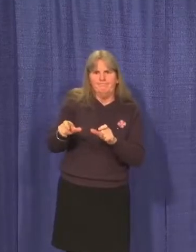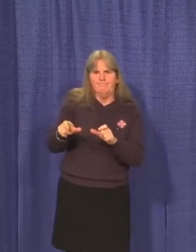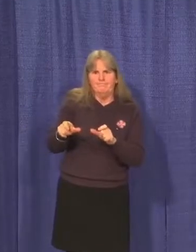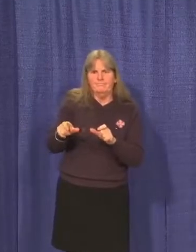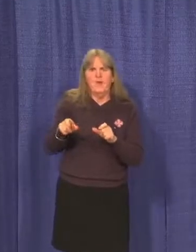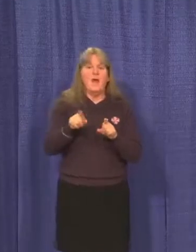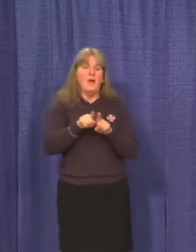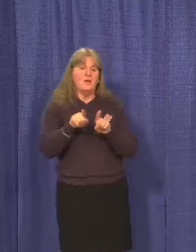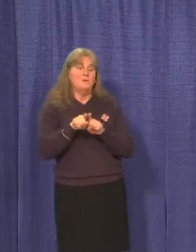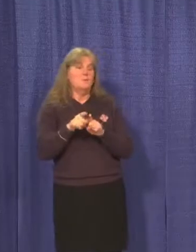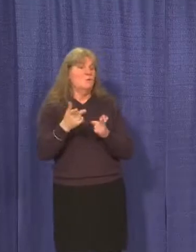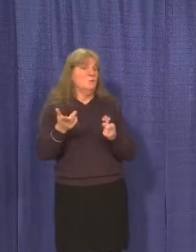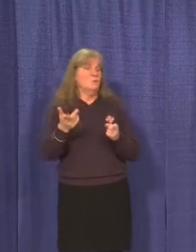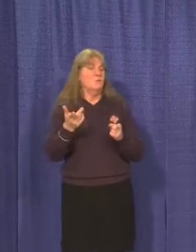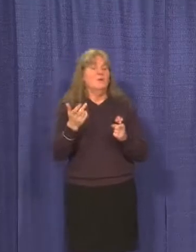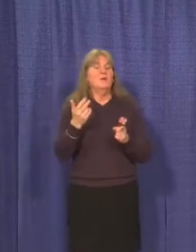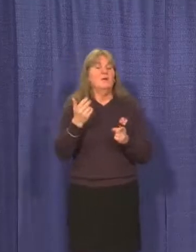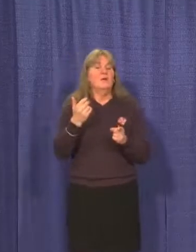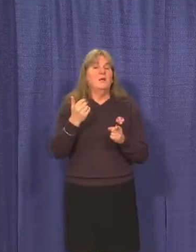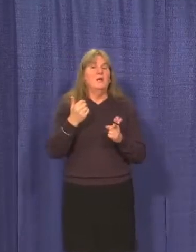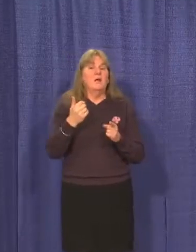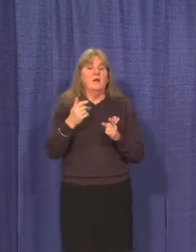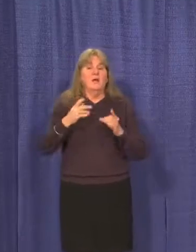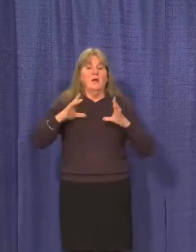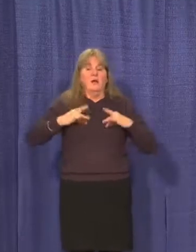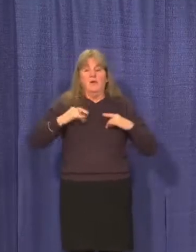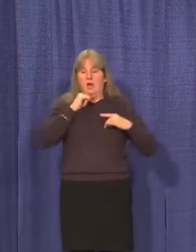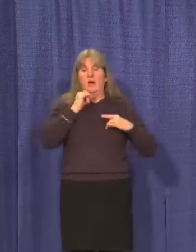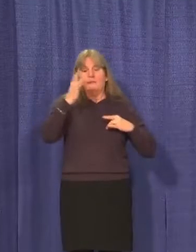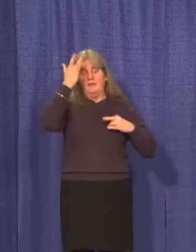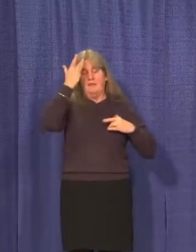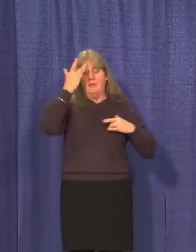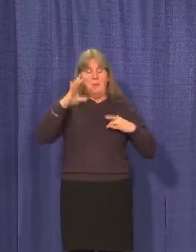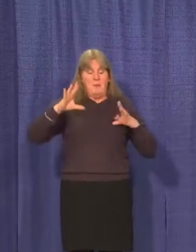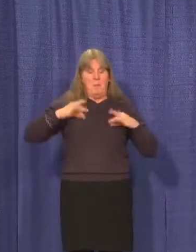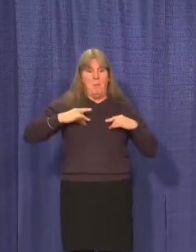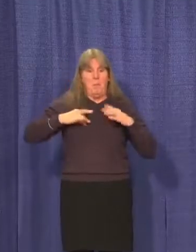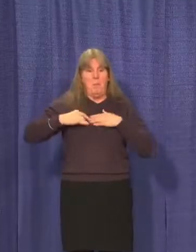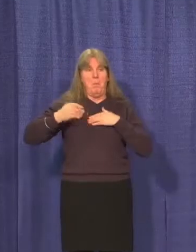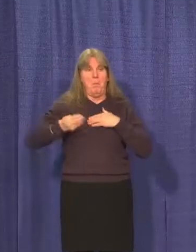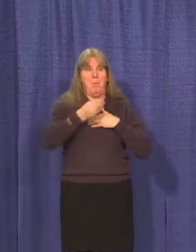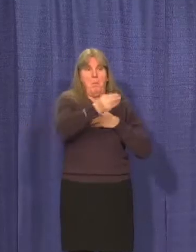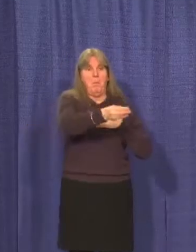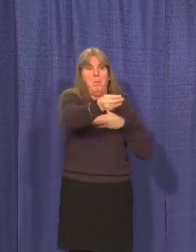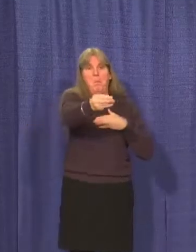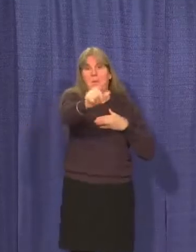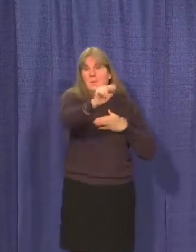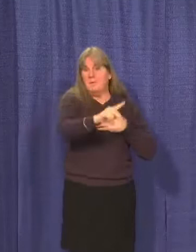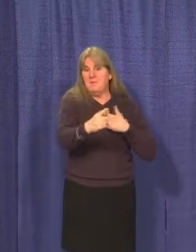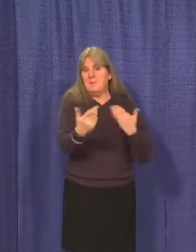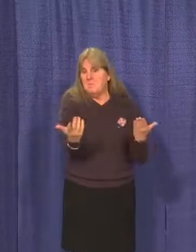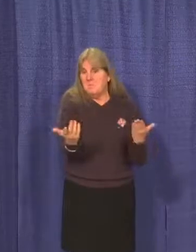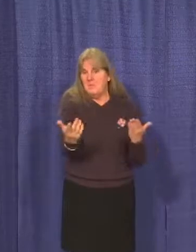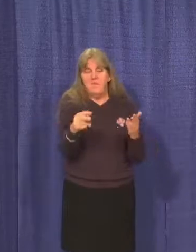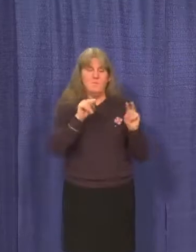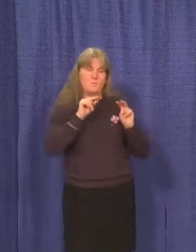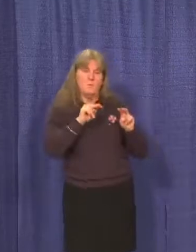And what about transmission. Can we be sure it prevents a systematic transmission in infection.